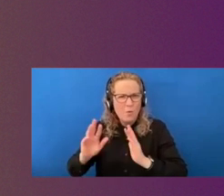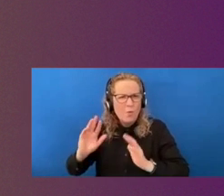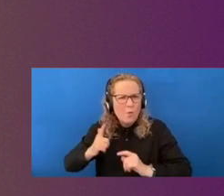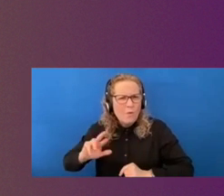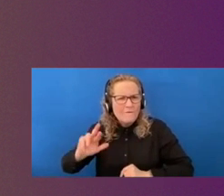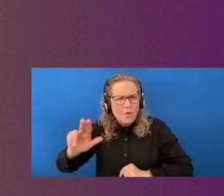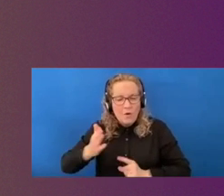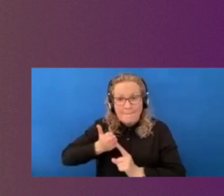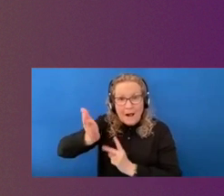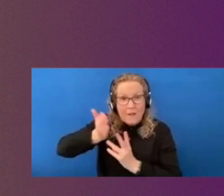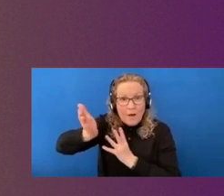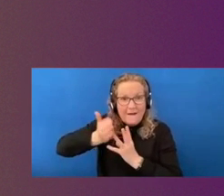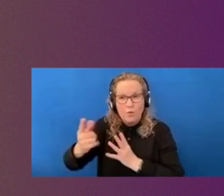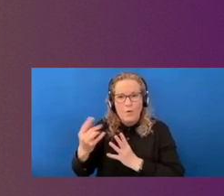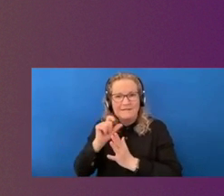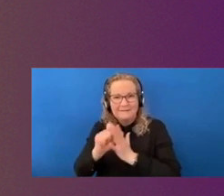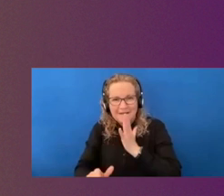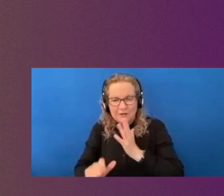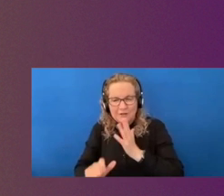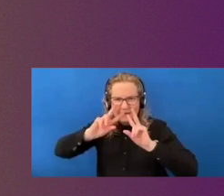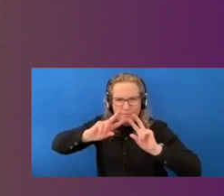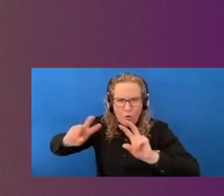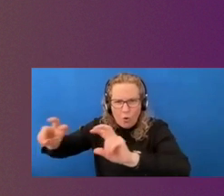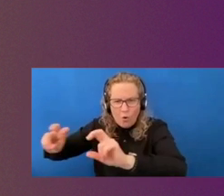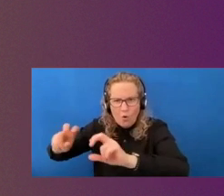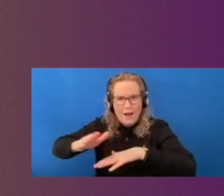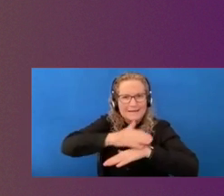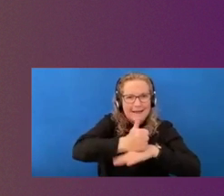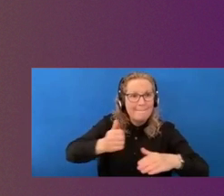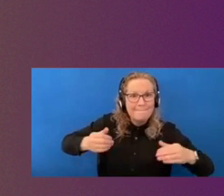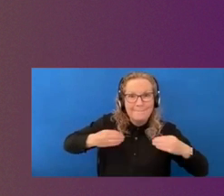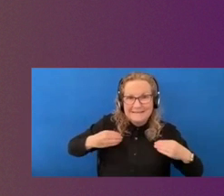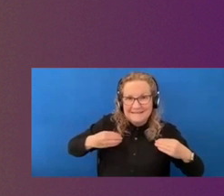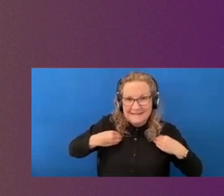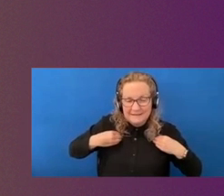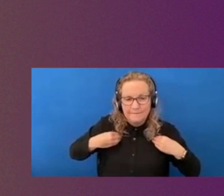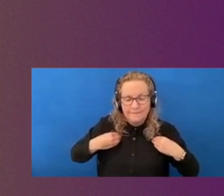to explore the world of entrepreneurship and startups it involves six months of mentoring